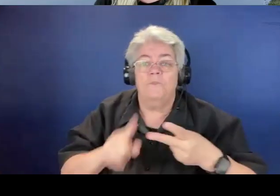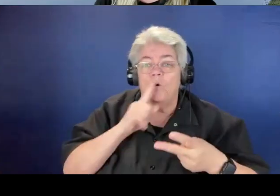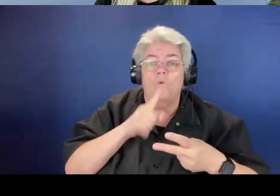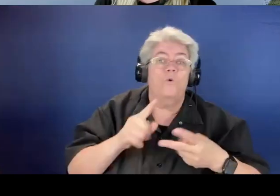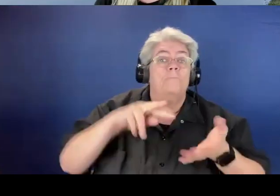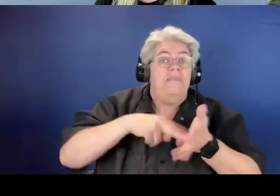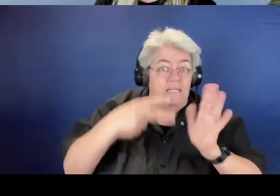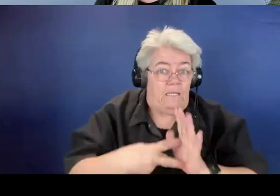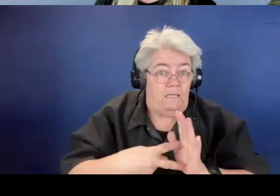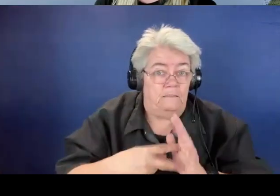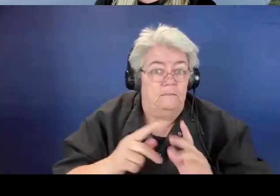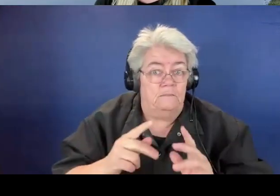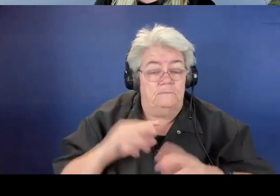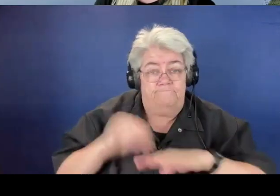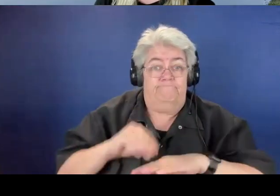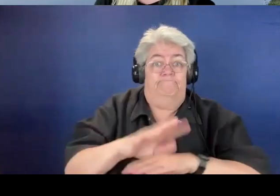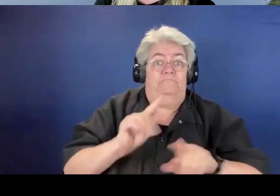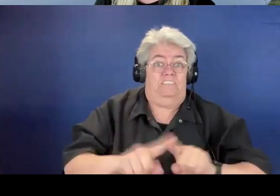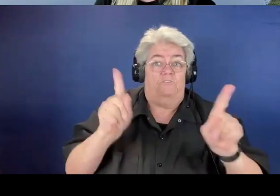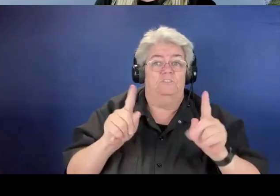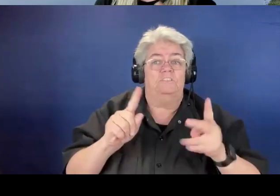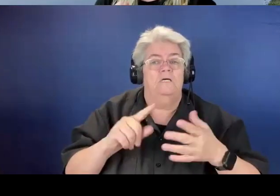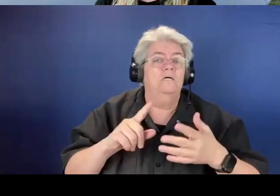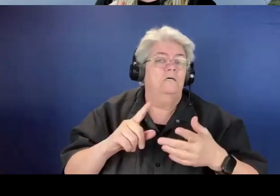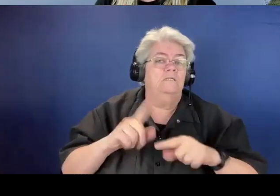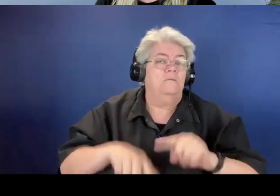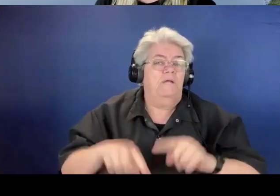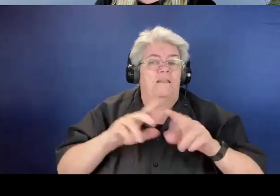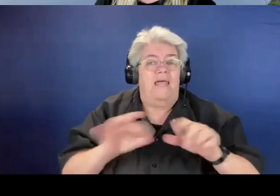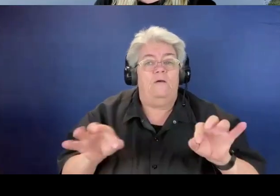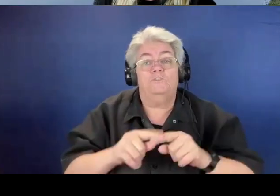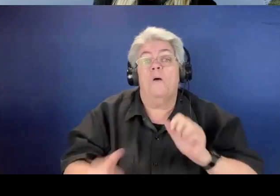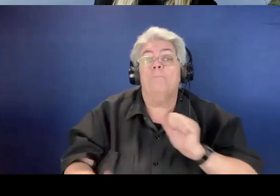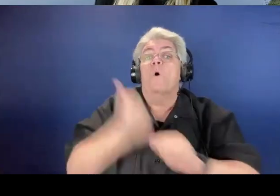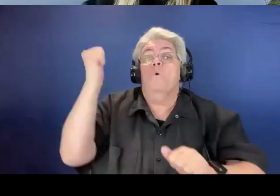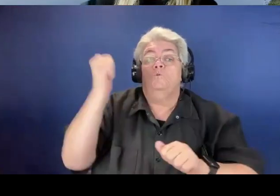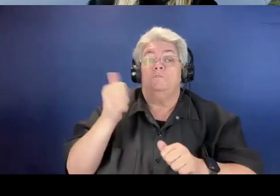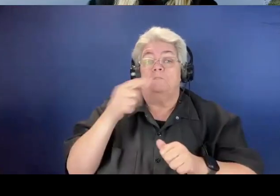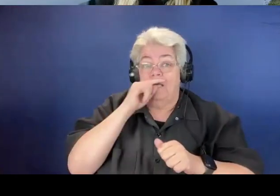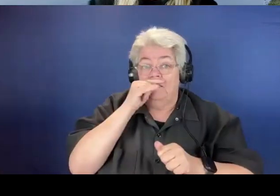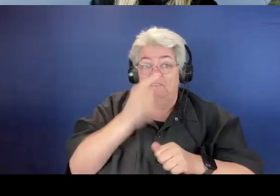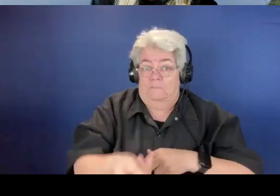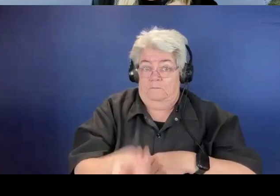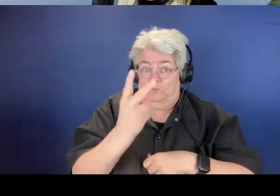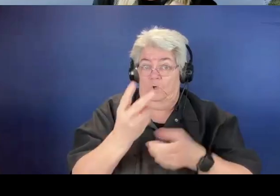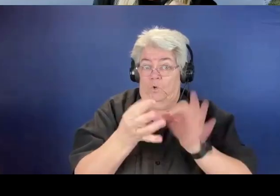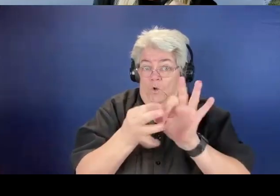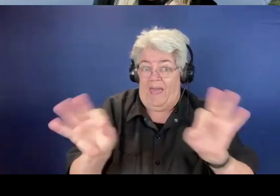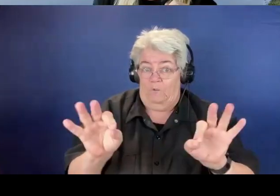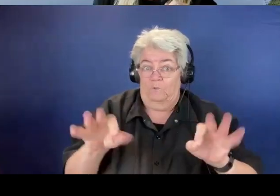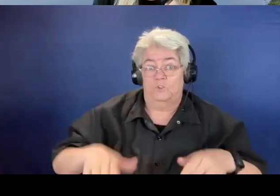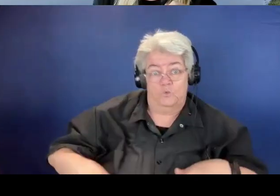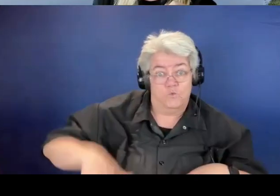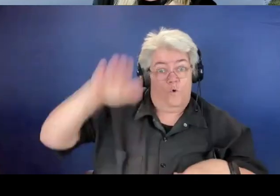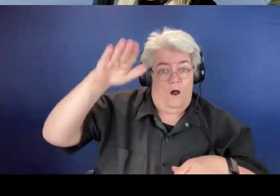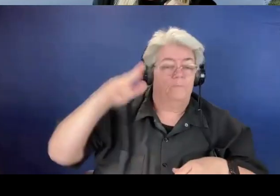Most children who are bilingual use code mixing and this is a very typical thing